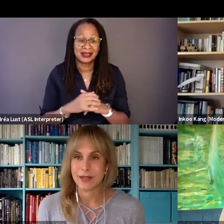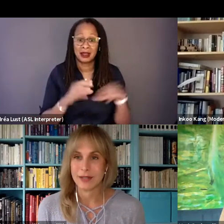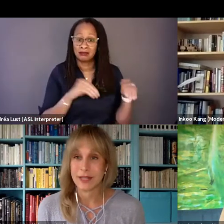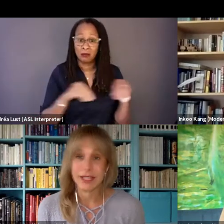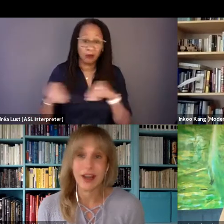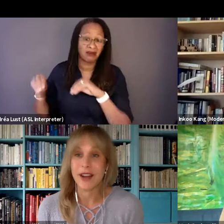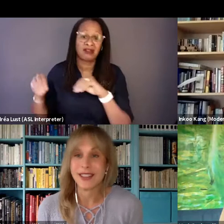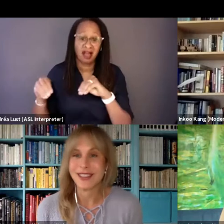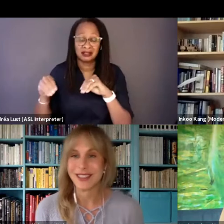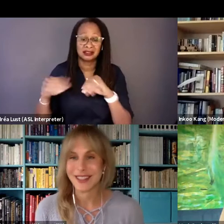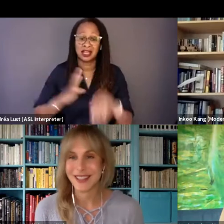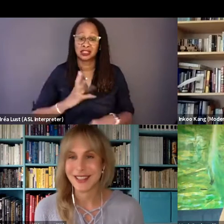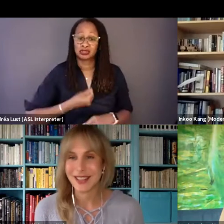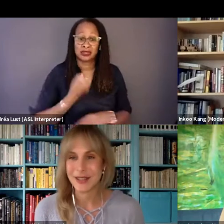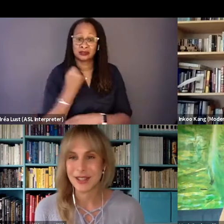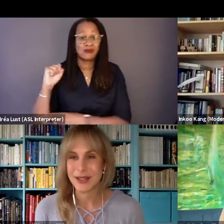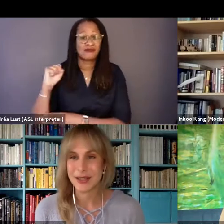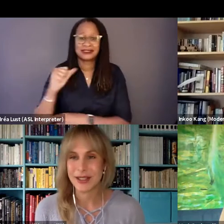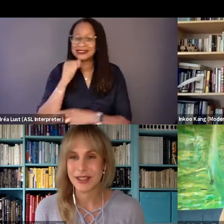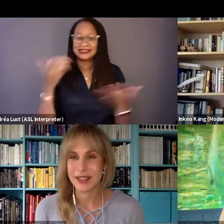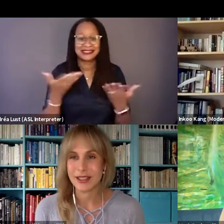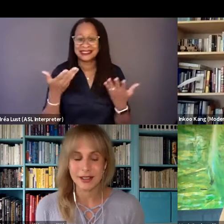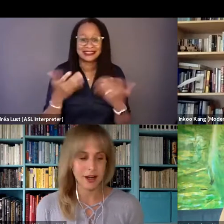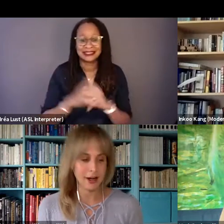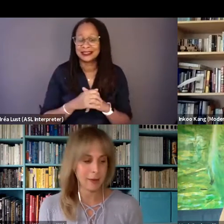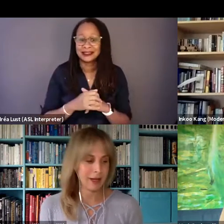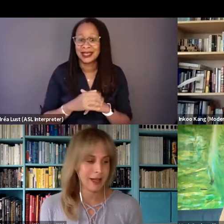that did not exist in the 1970s in Liz's time.